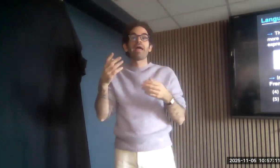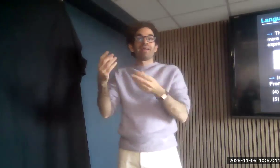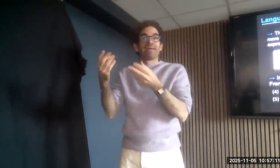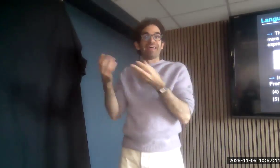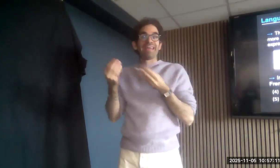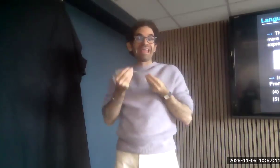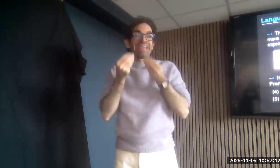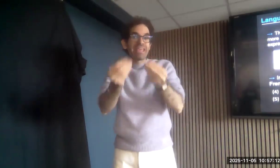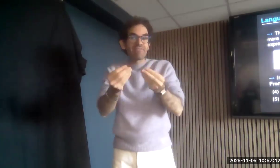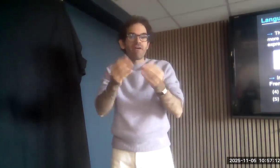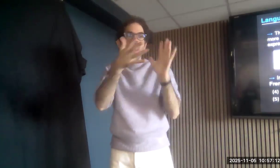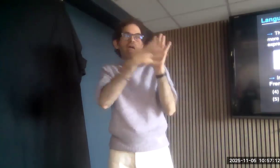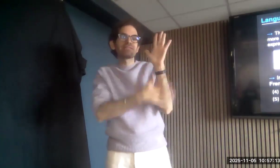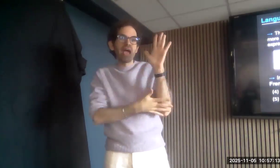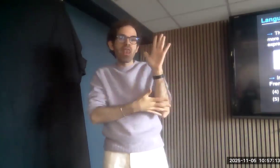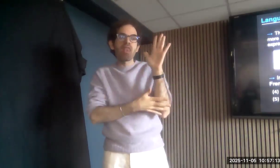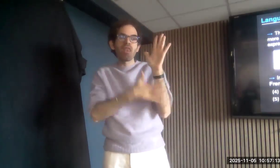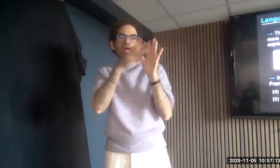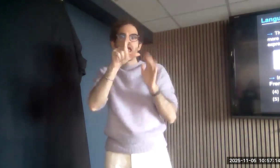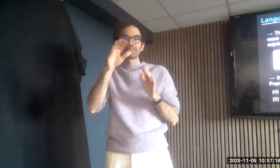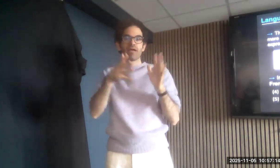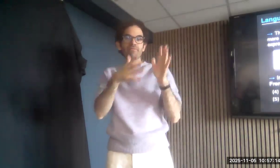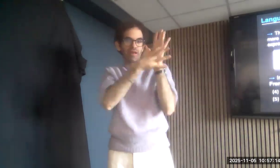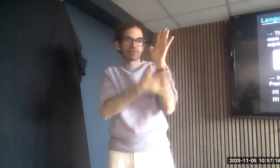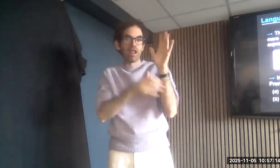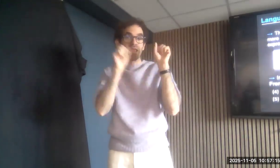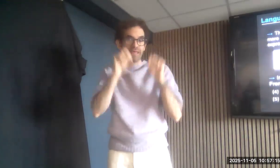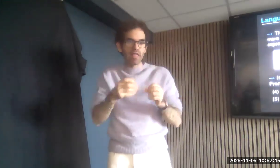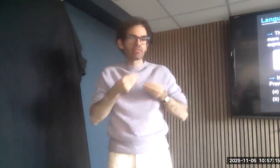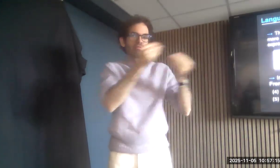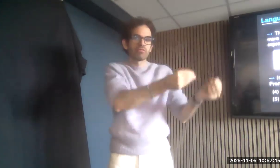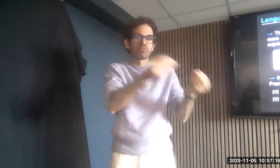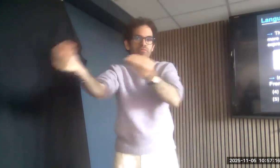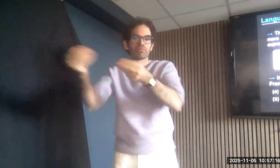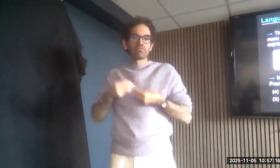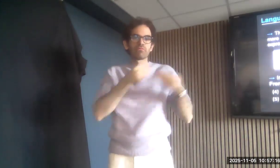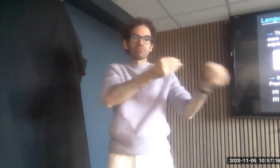Uh, for a causative.